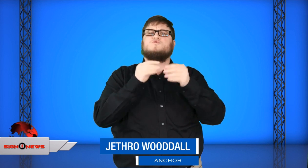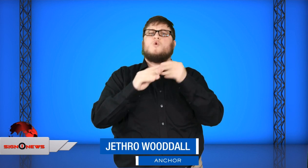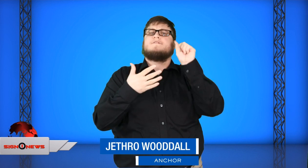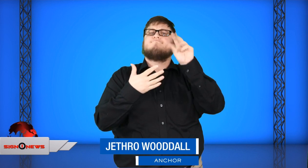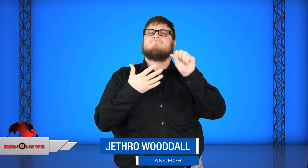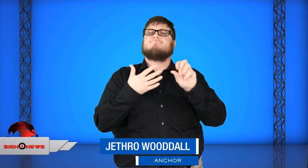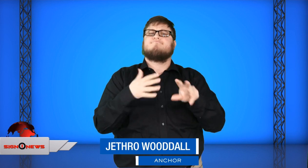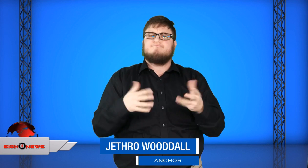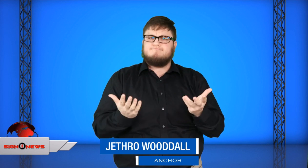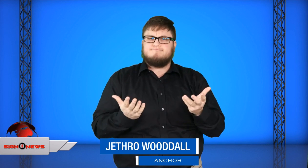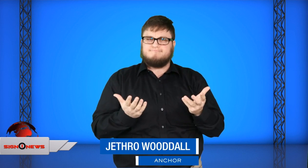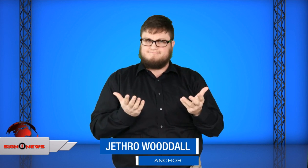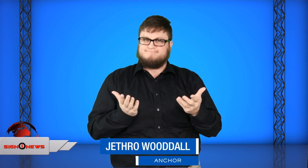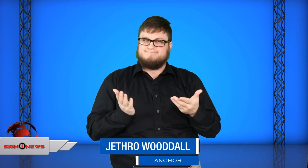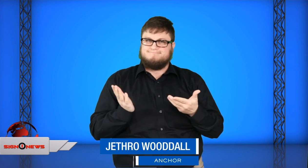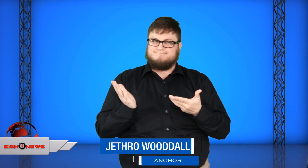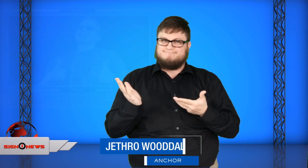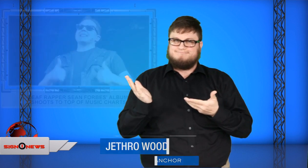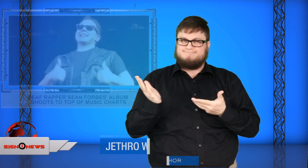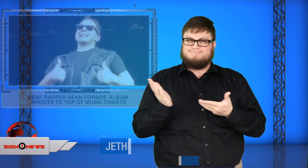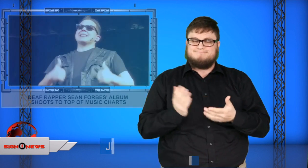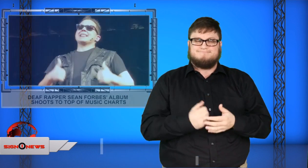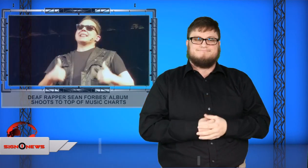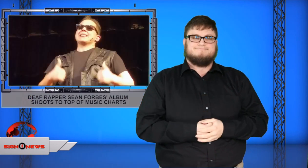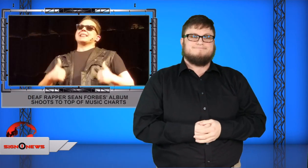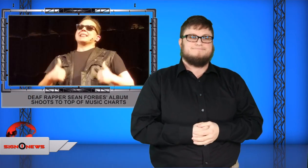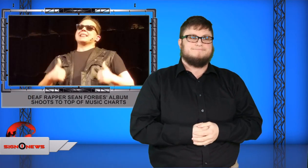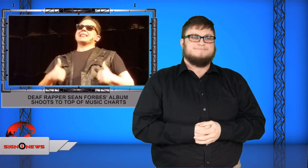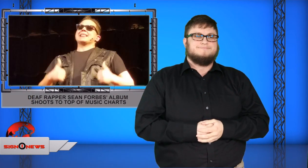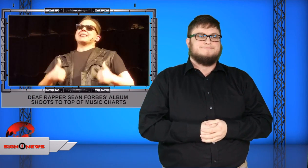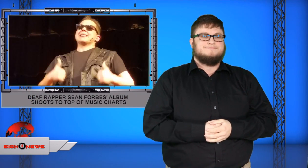Here are your top stories for today.